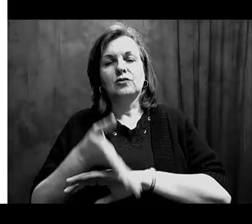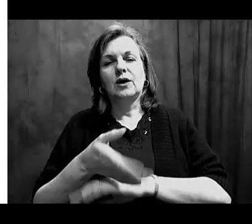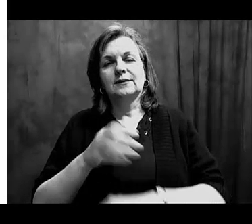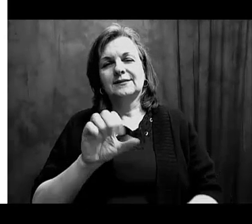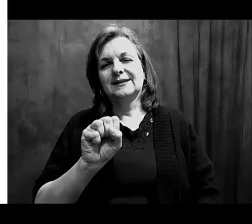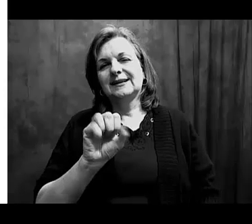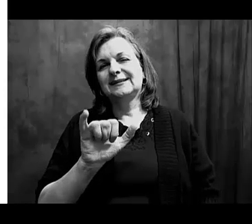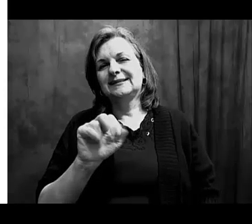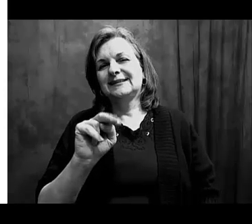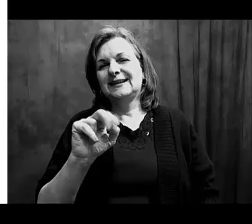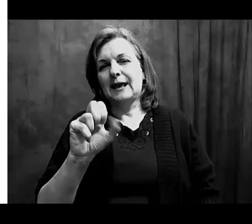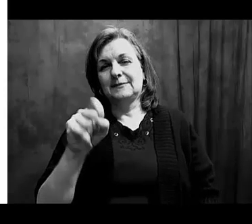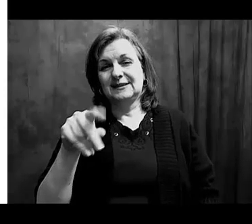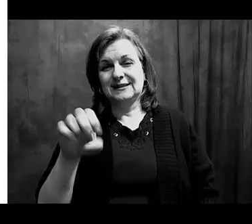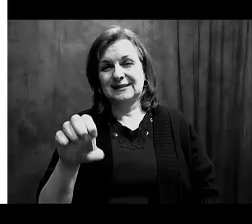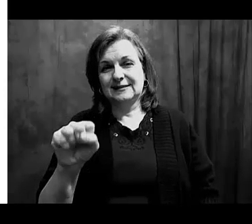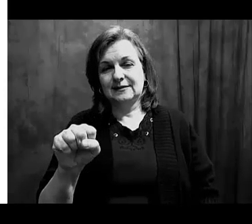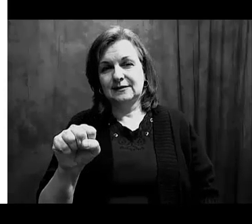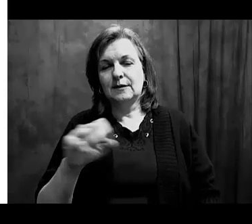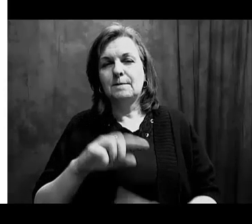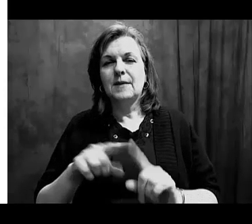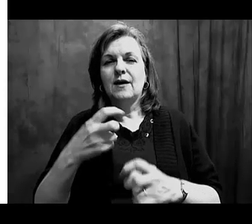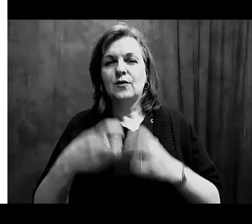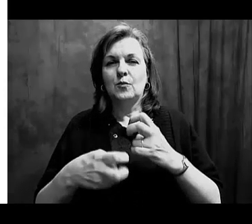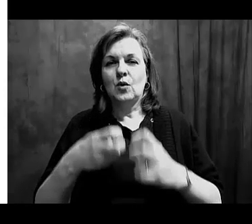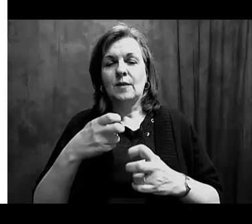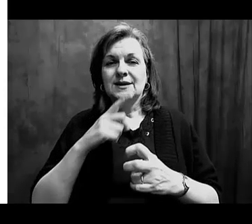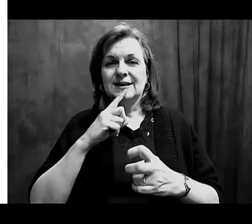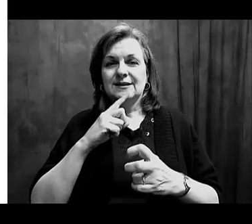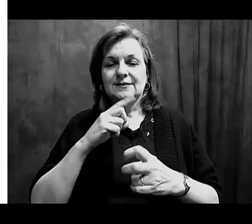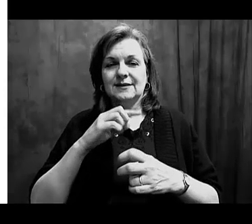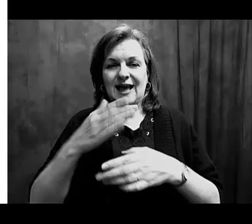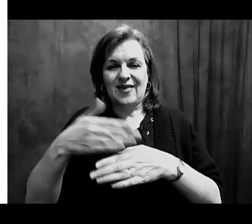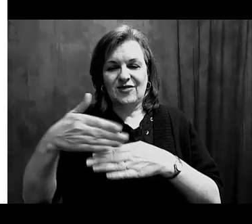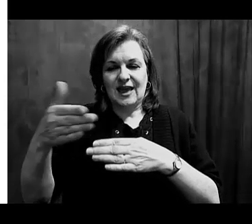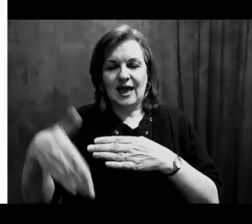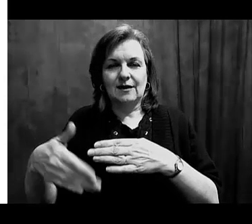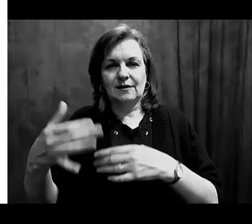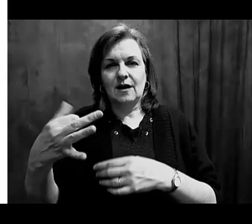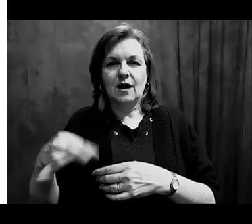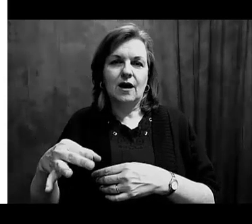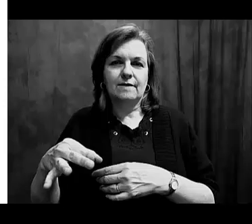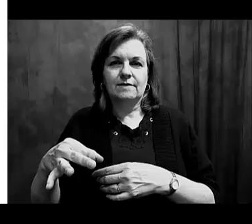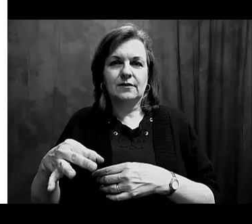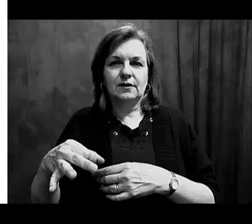but the problem is when you get to the end of